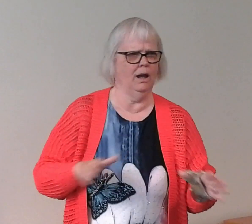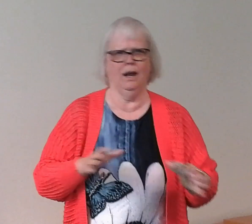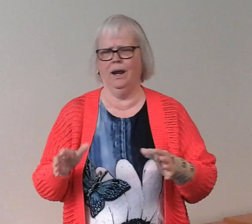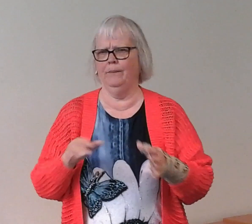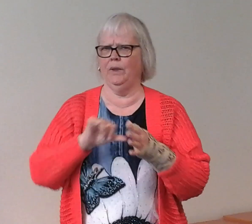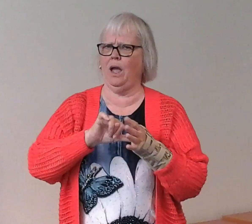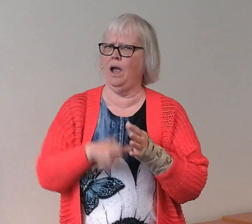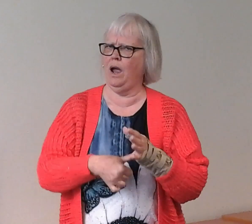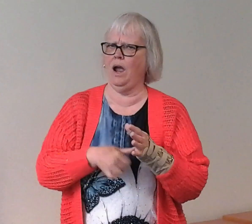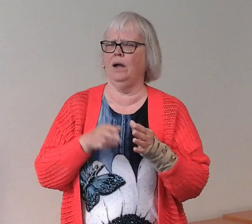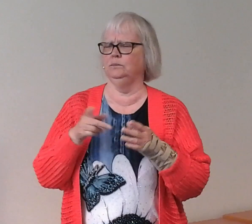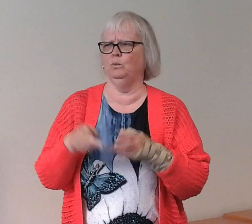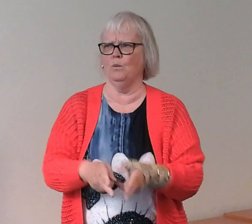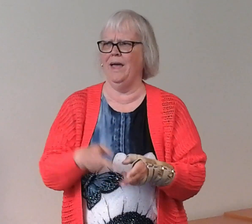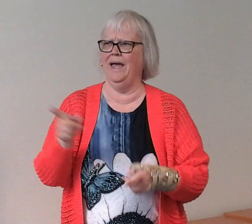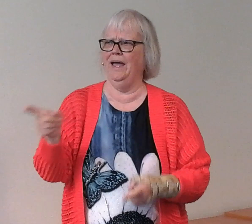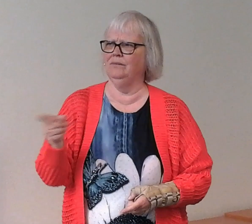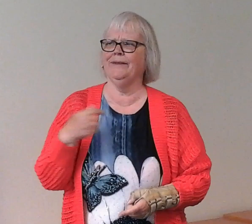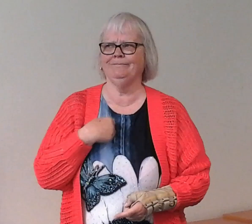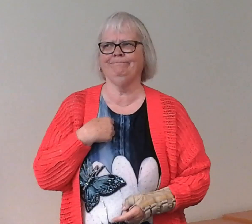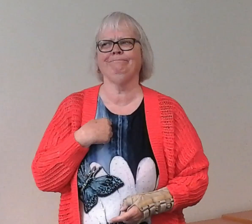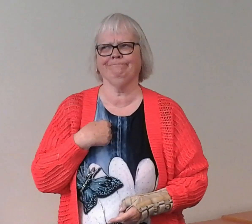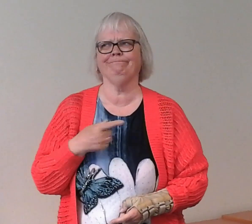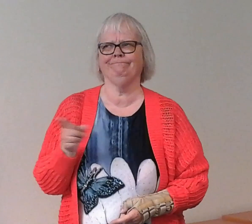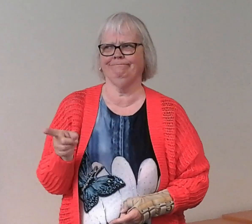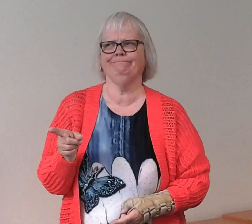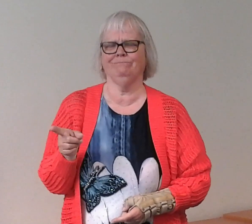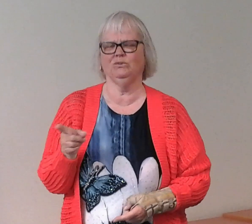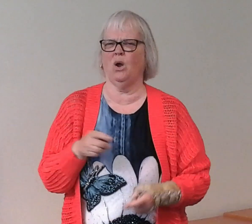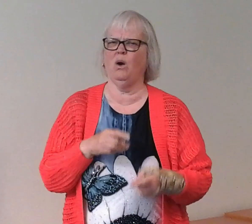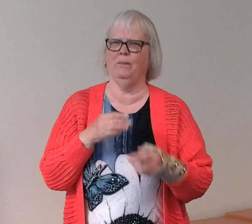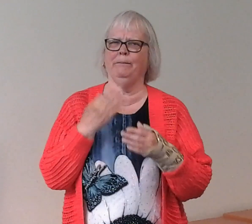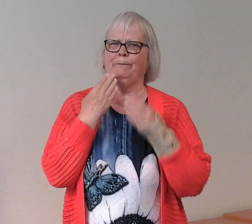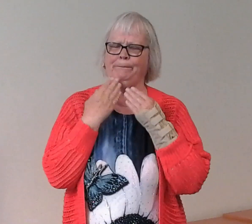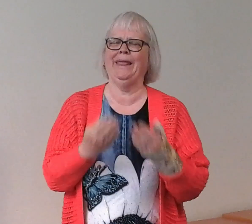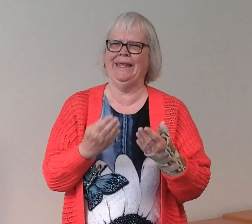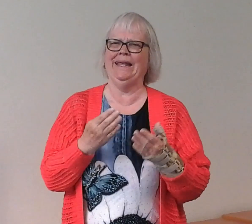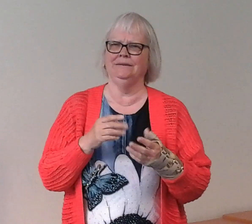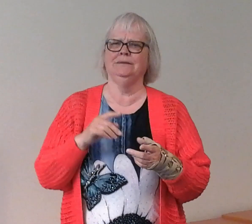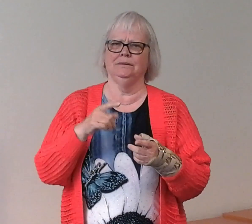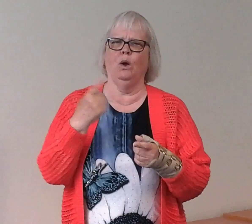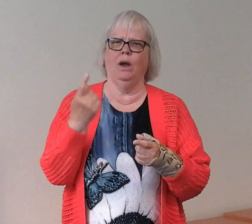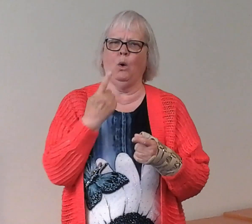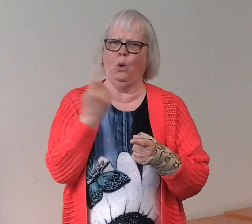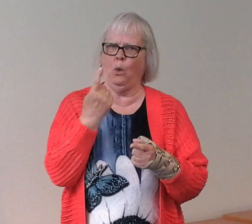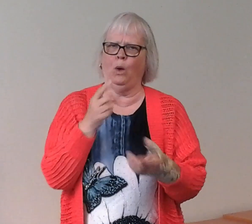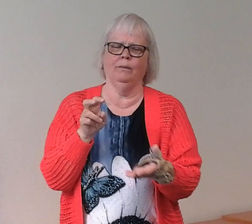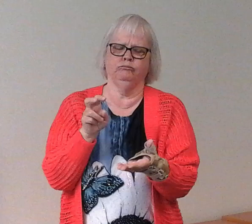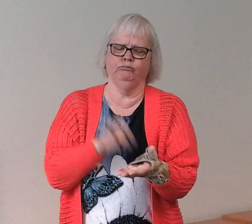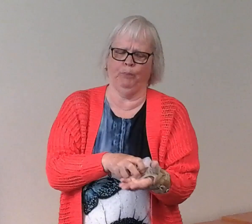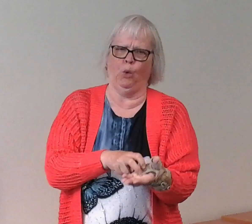stressful for the deaf patients so it's a very difficult way. So please only